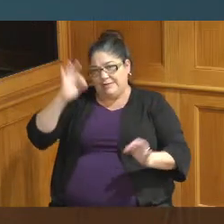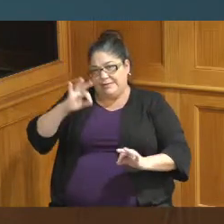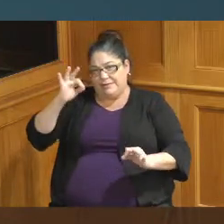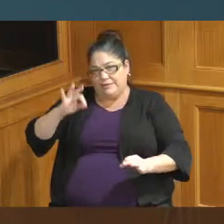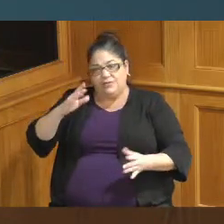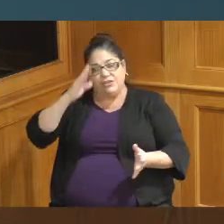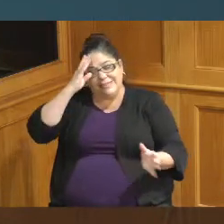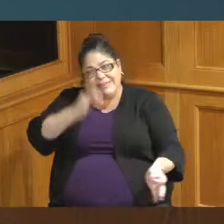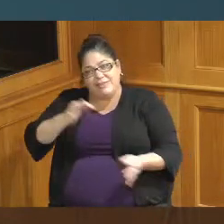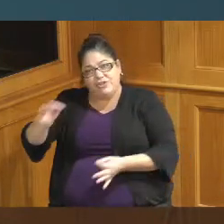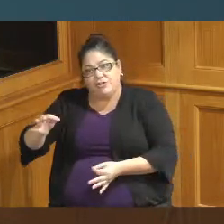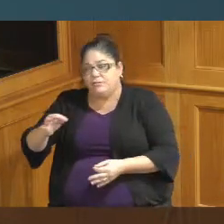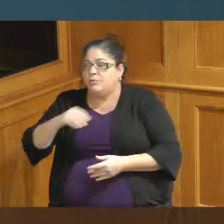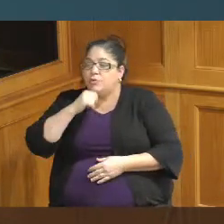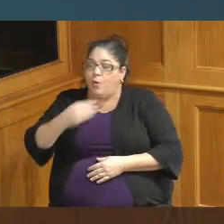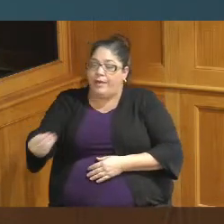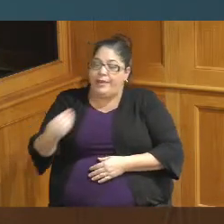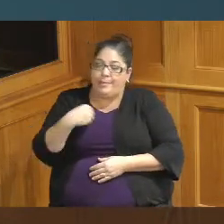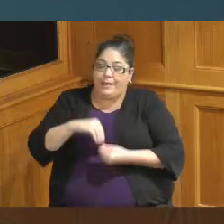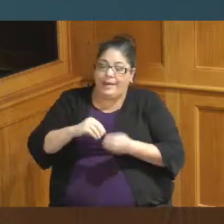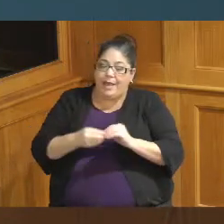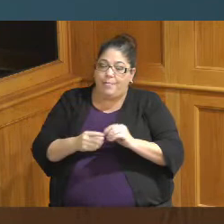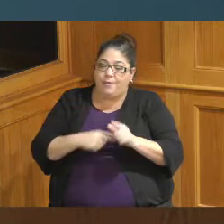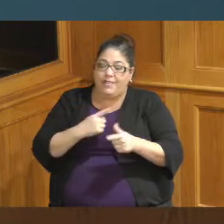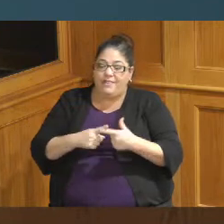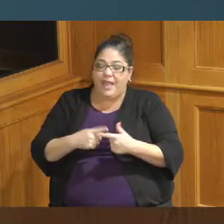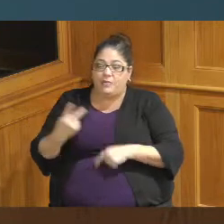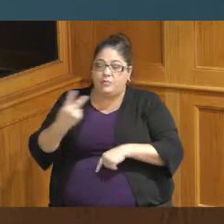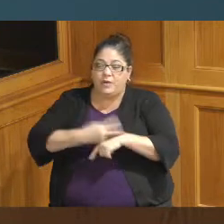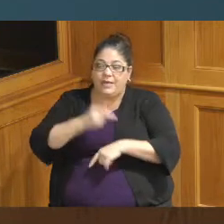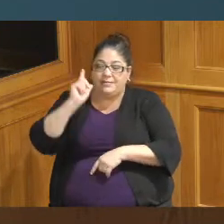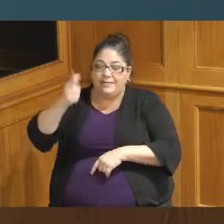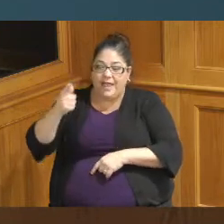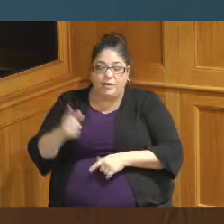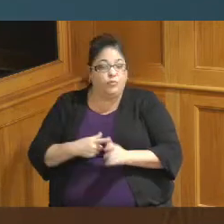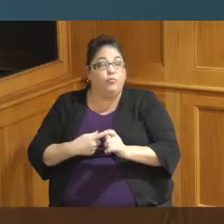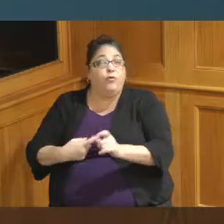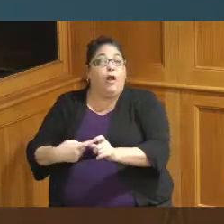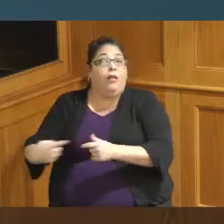and I pass a budget and then you run it down to my office two days later talking about oh well now I